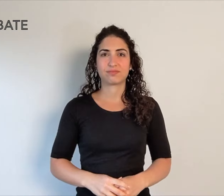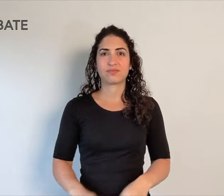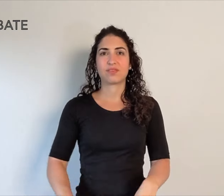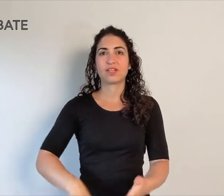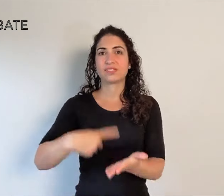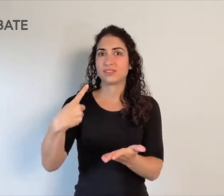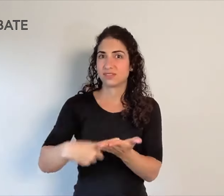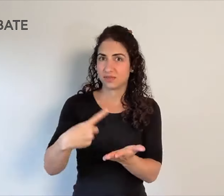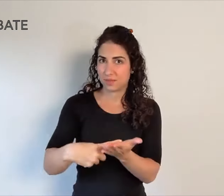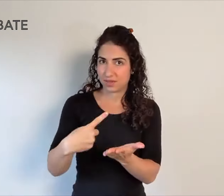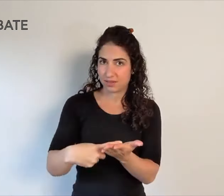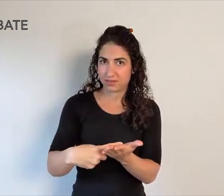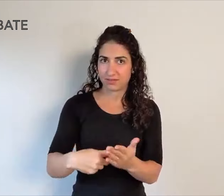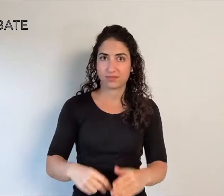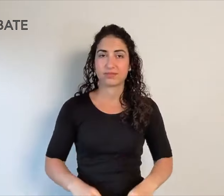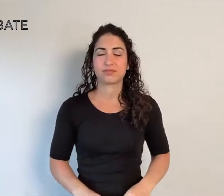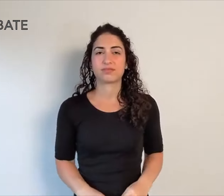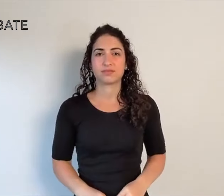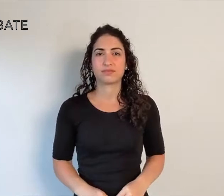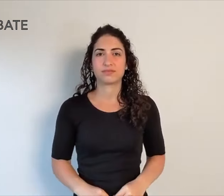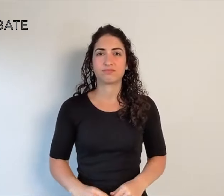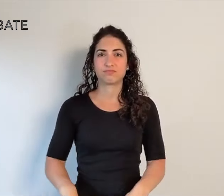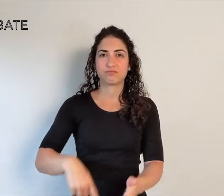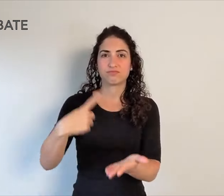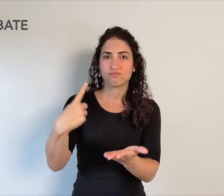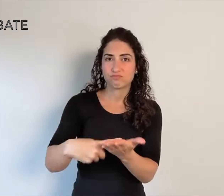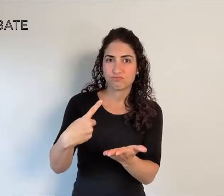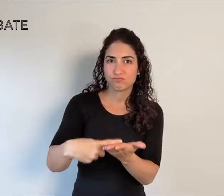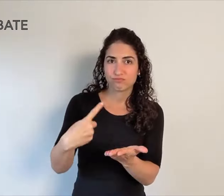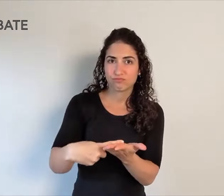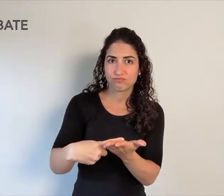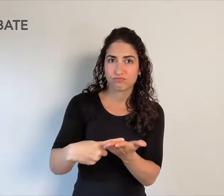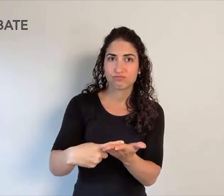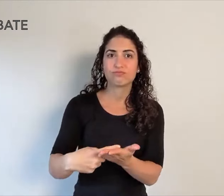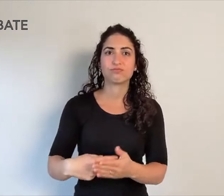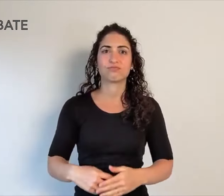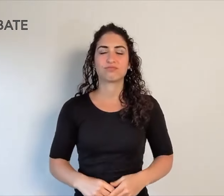DEBATE